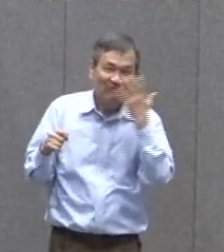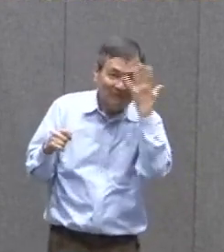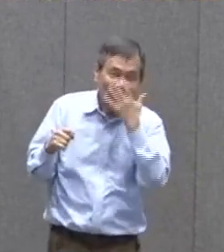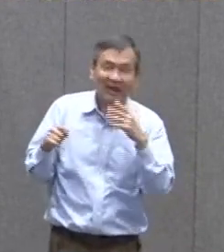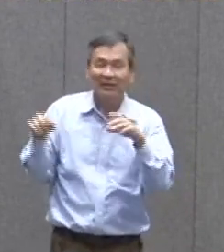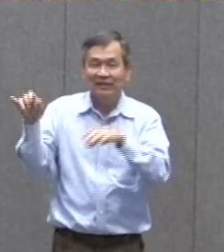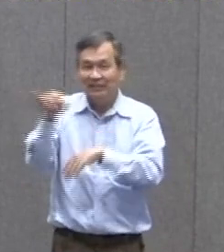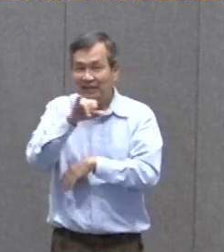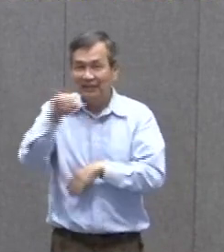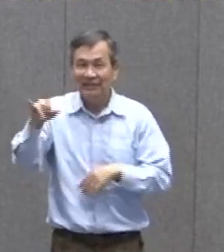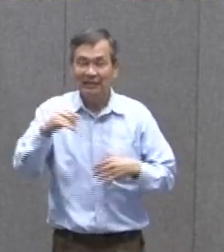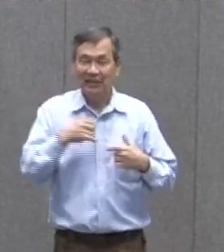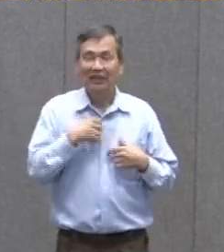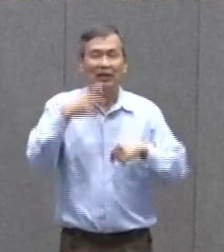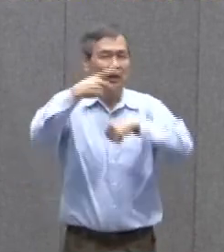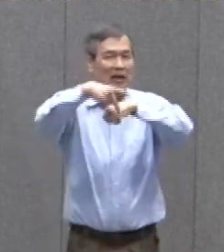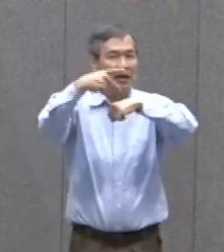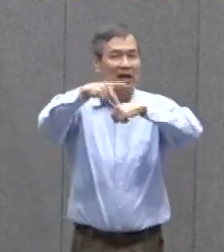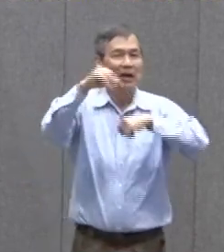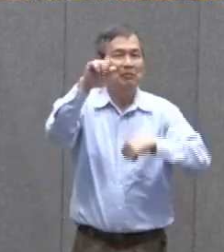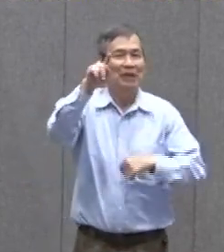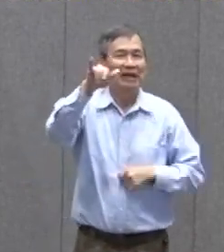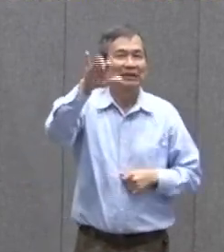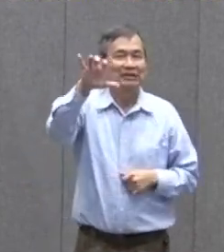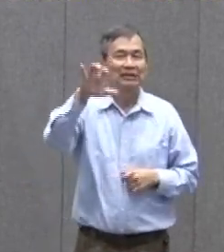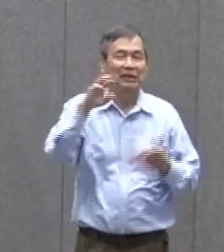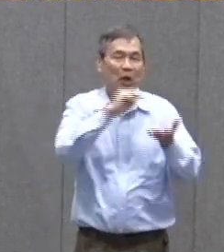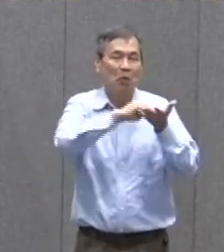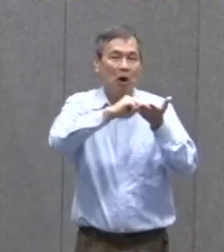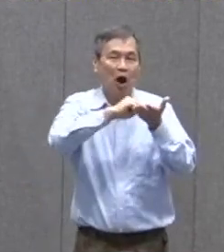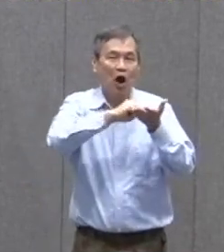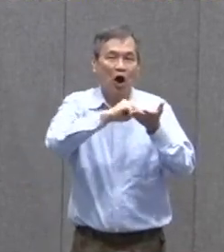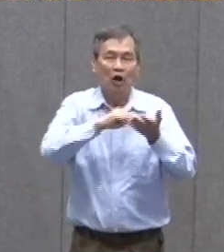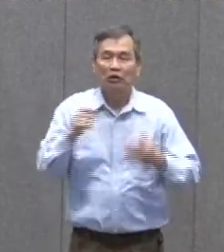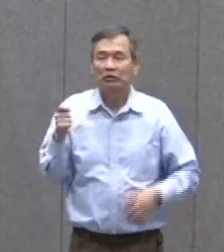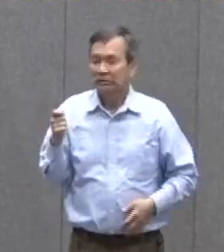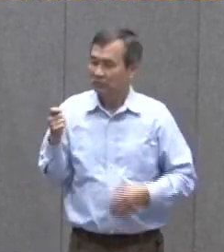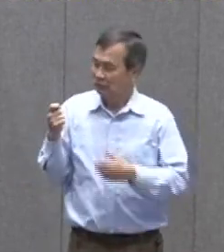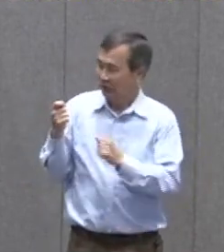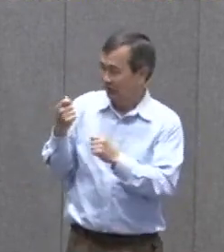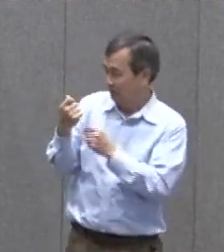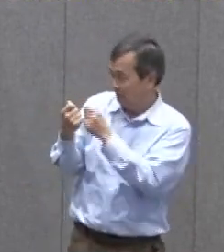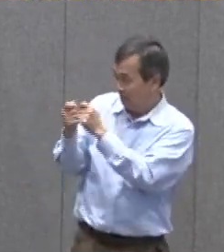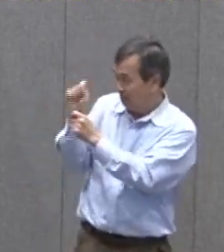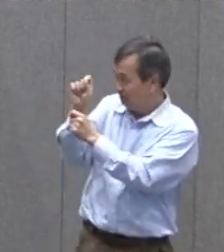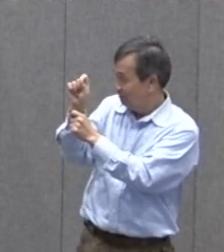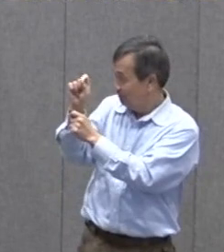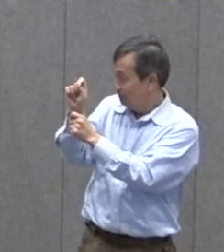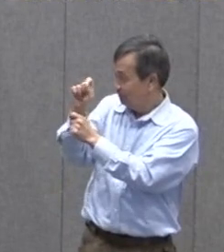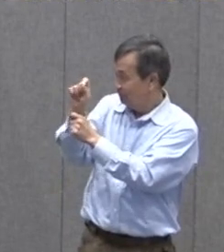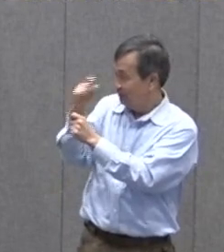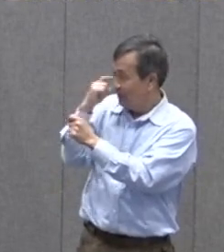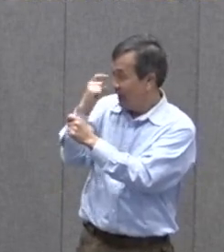I used a plastic spoon and a marker and I tried my best to make it look just like Spoon.